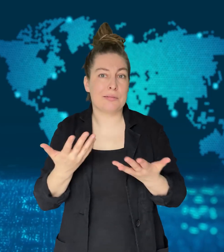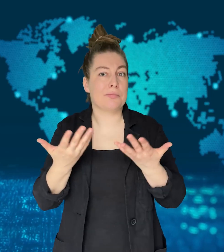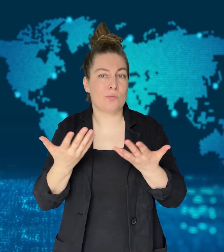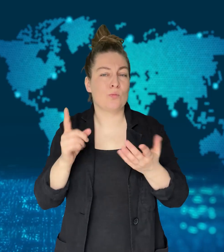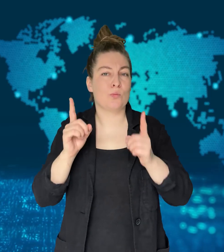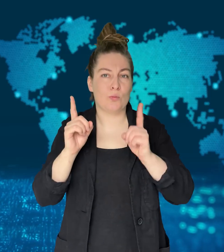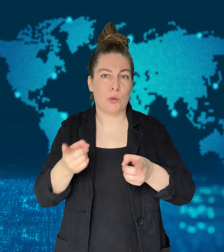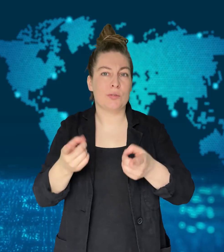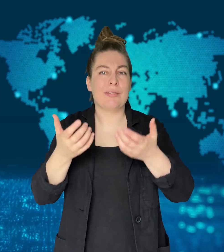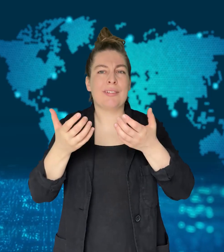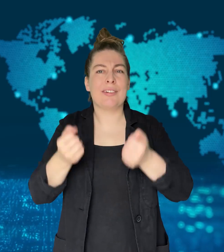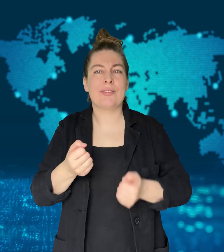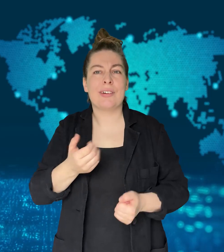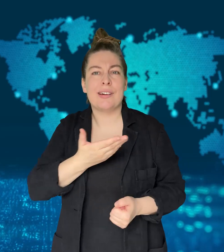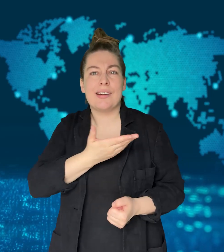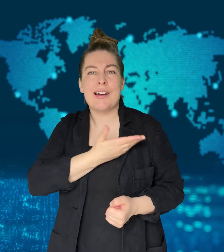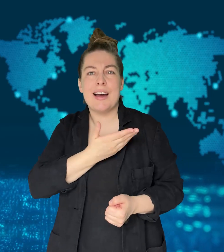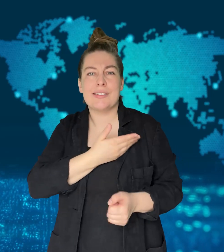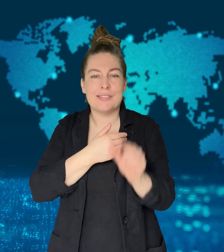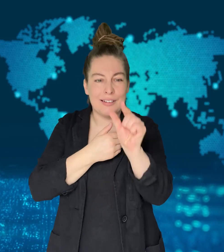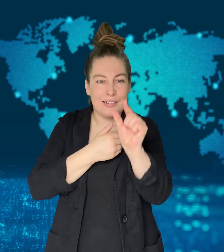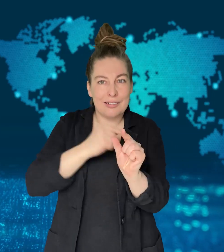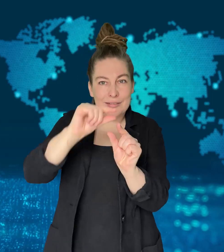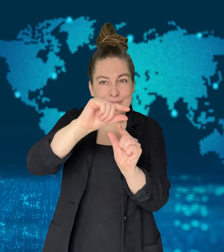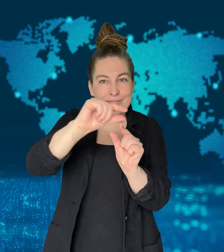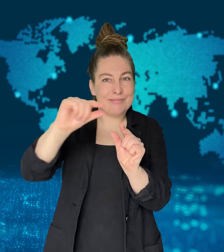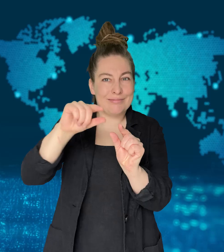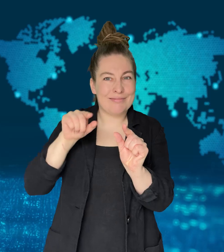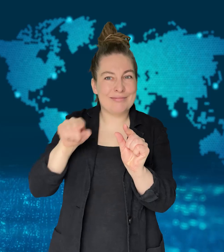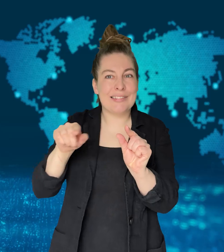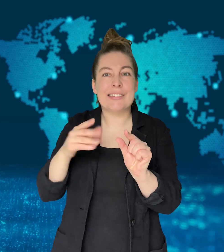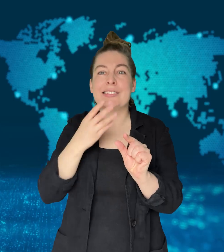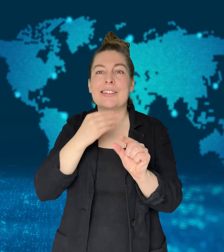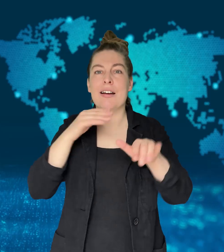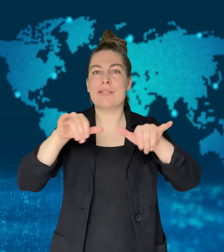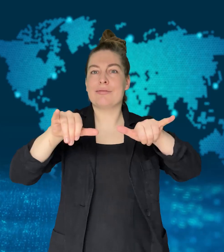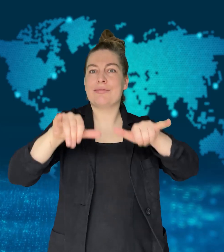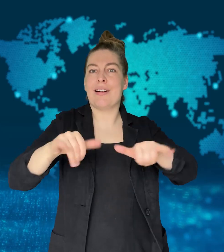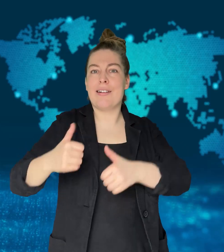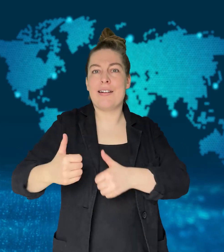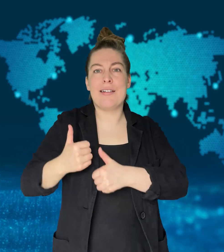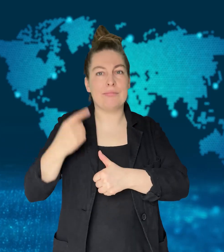Israel has said it may have to permanently seize parts of